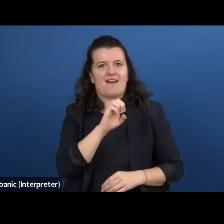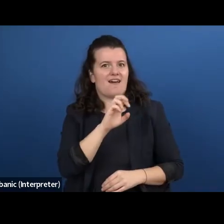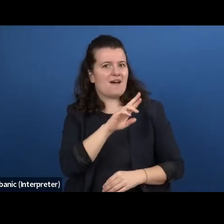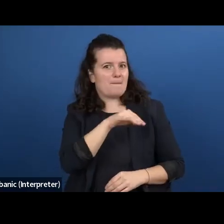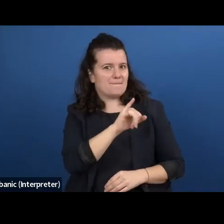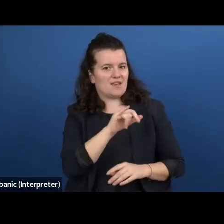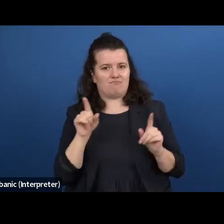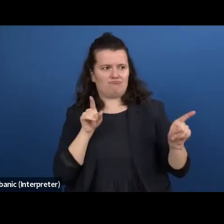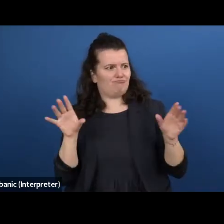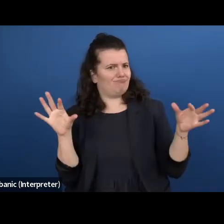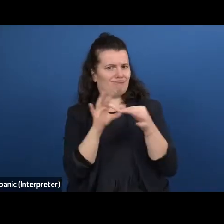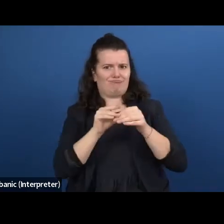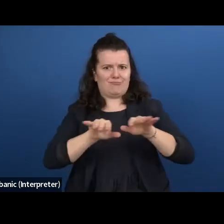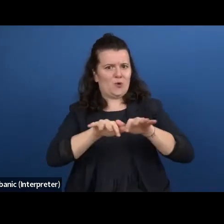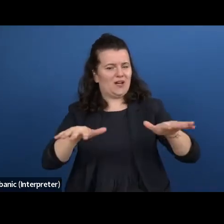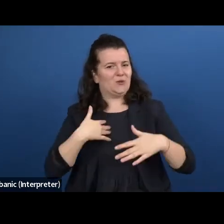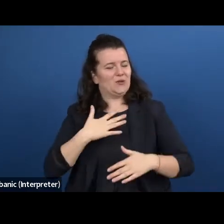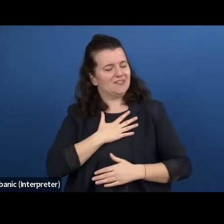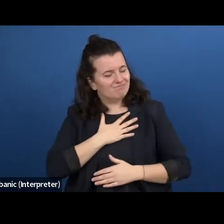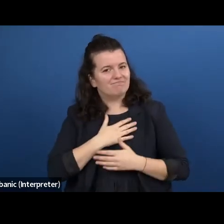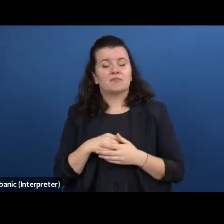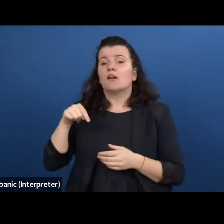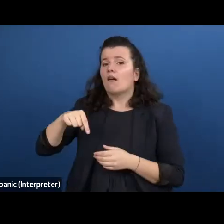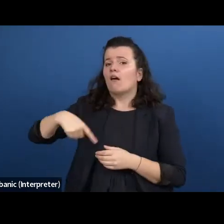on combatting trafficking with some background information